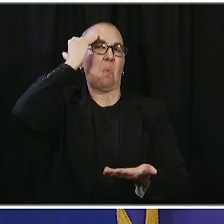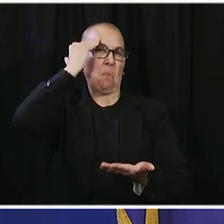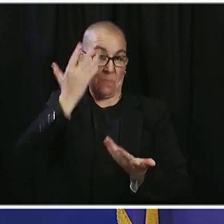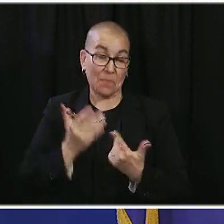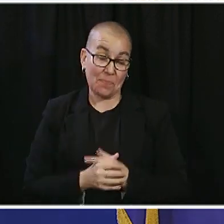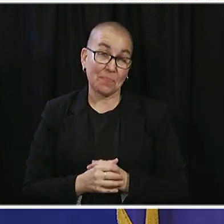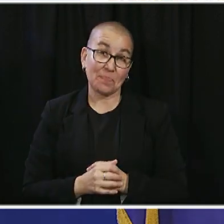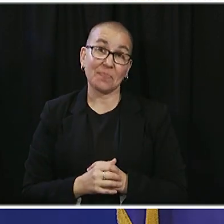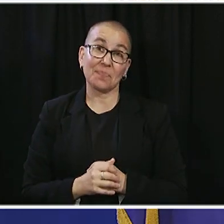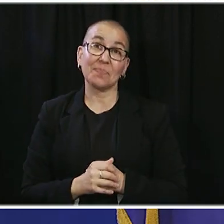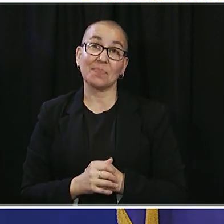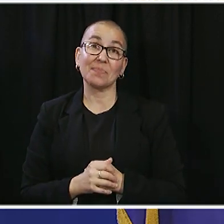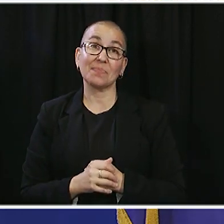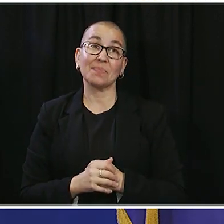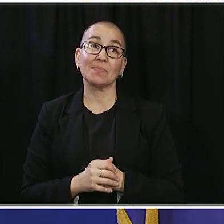STAY SAFE MINNESOTA ORDER, JUST HAPPENINGS ON MONDAY.